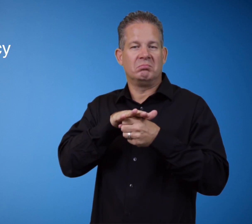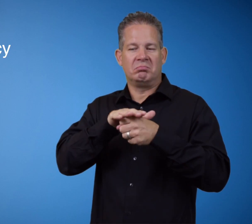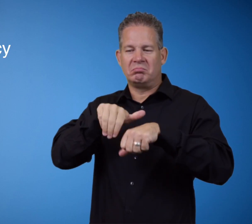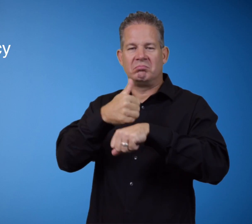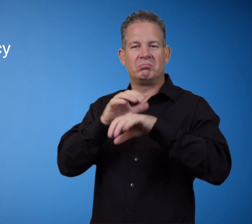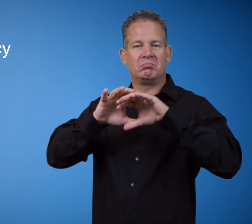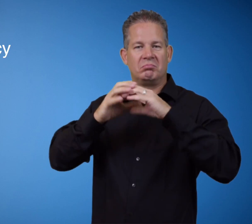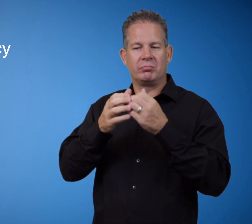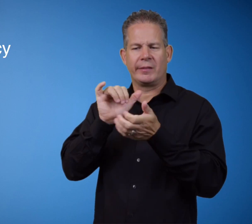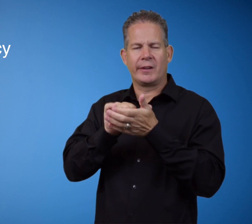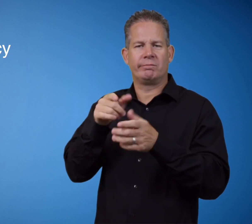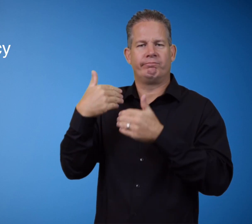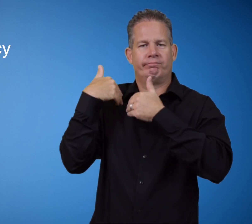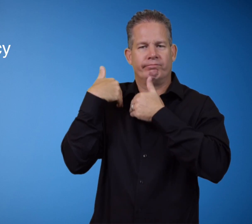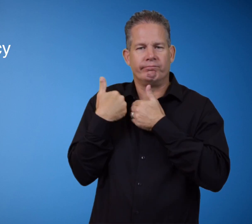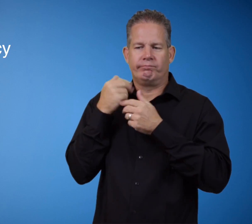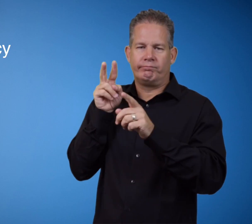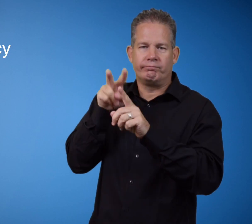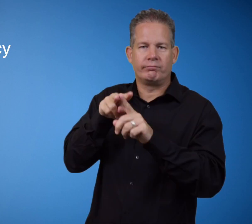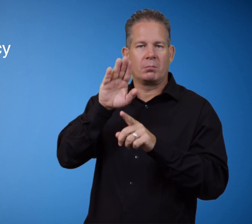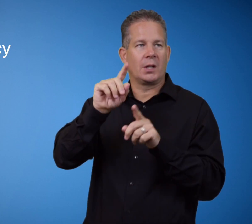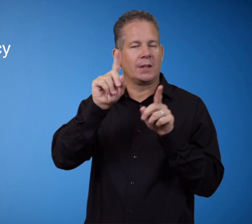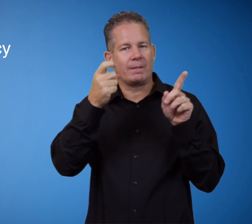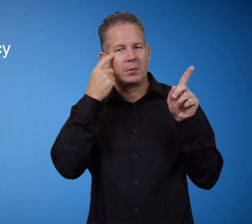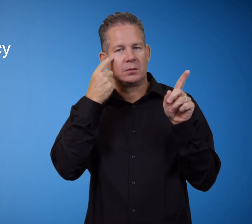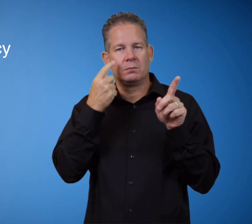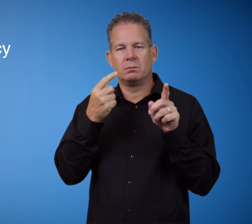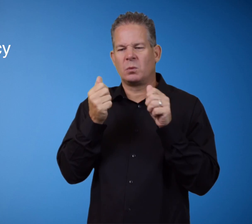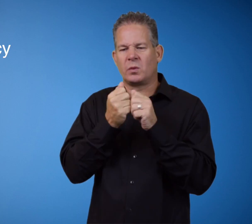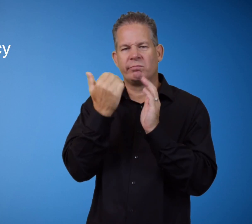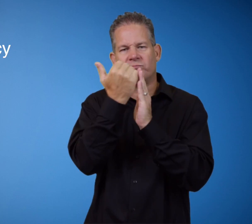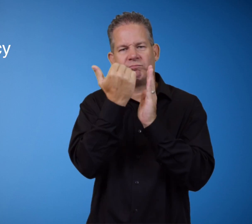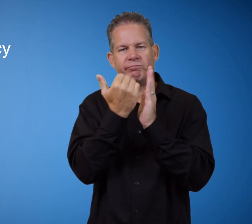They are responsible for carrying out the duties as assigned by the government.